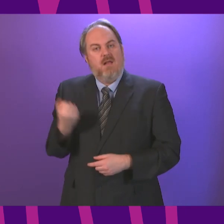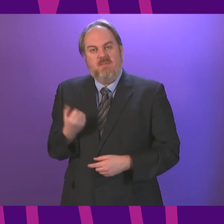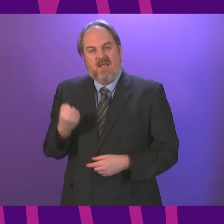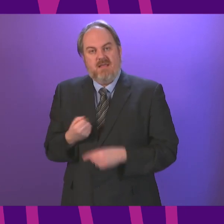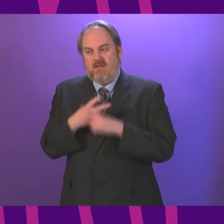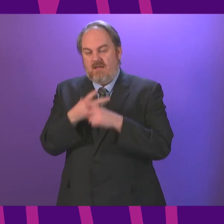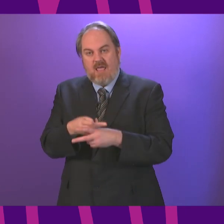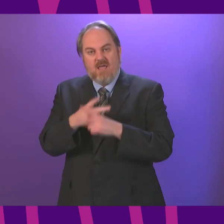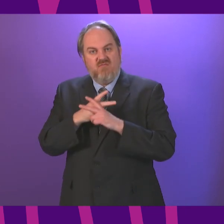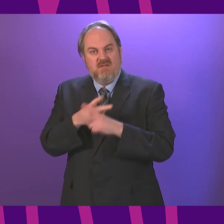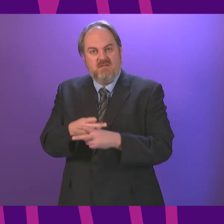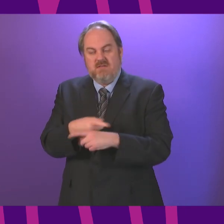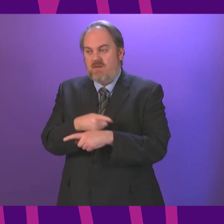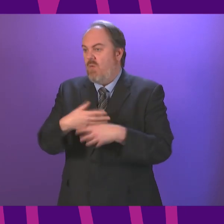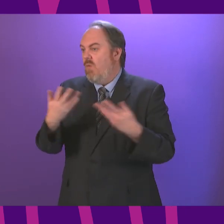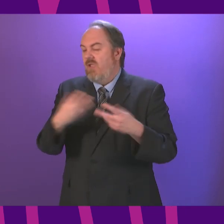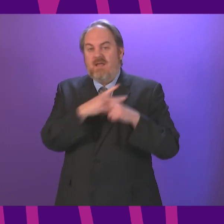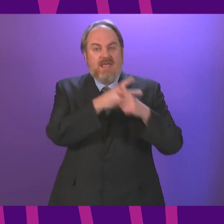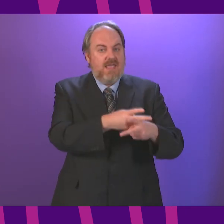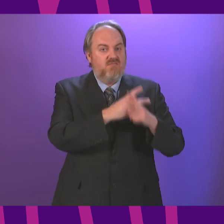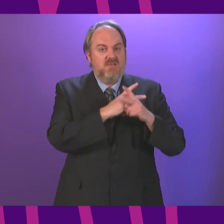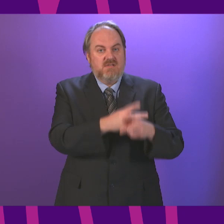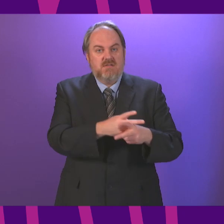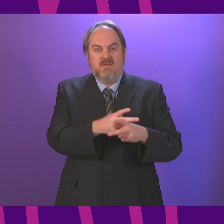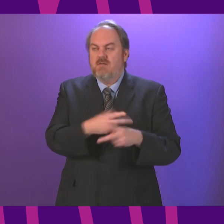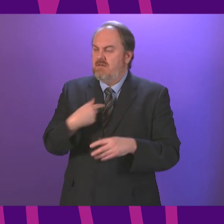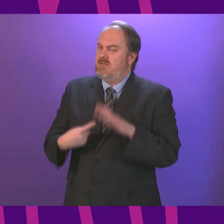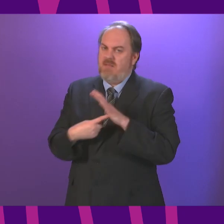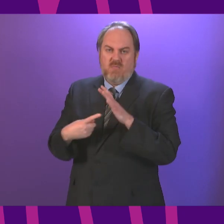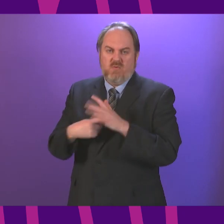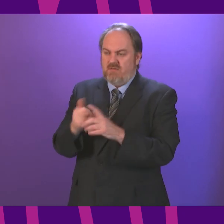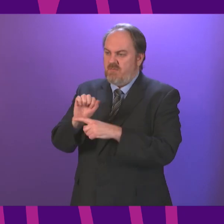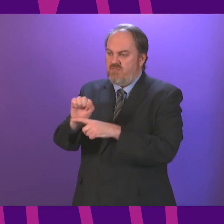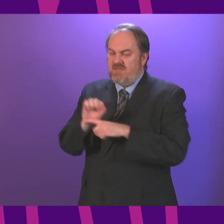all who provide care for others. That is why we launched the NHS Inform portal last week,